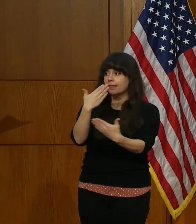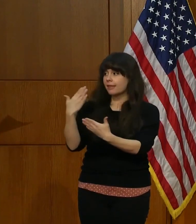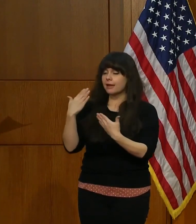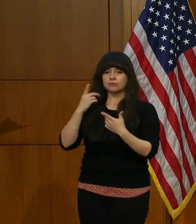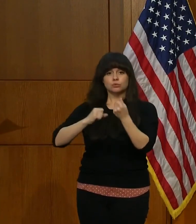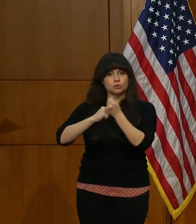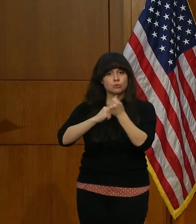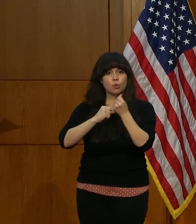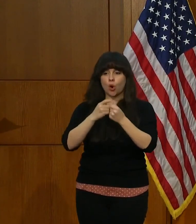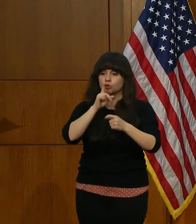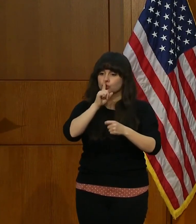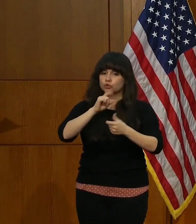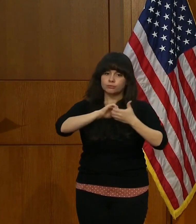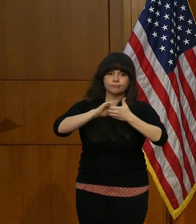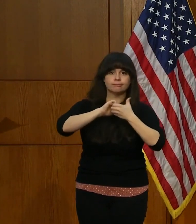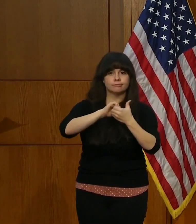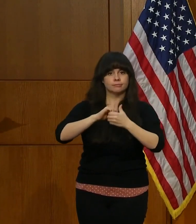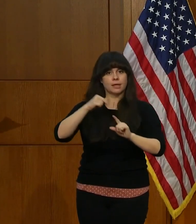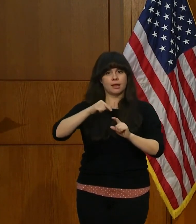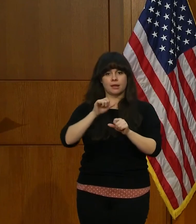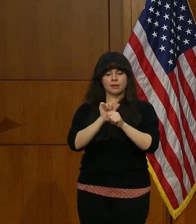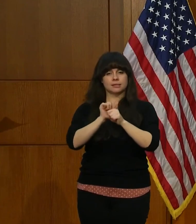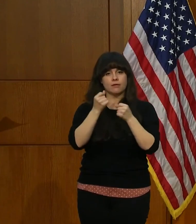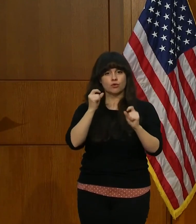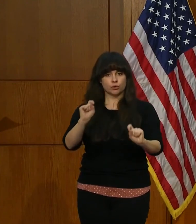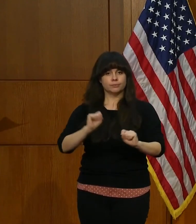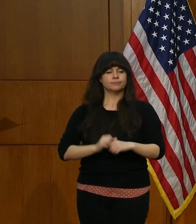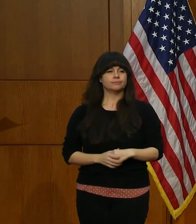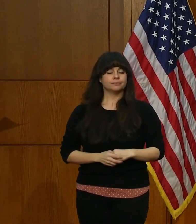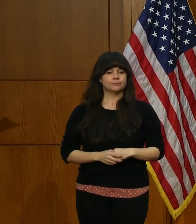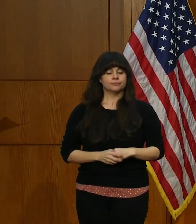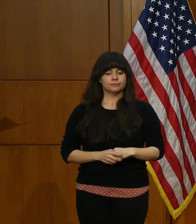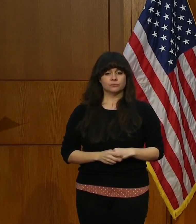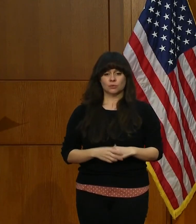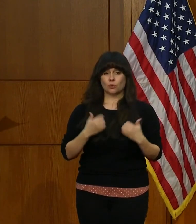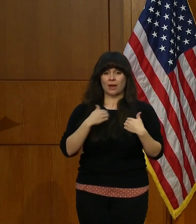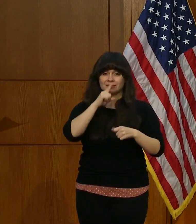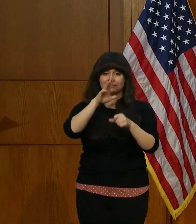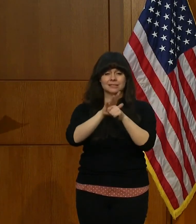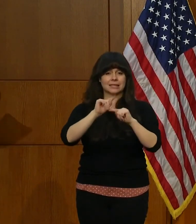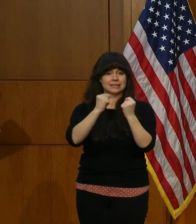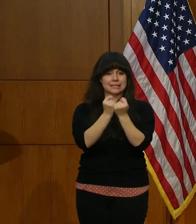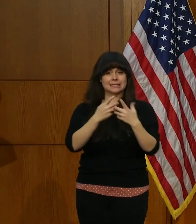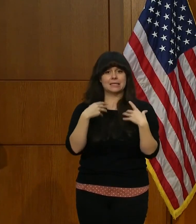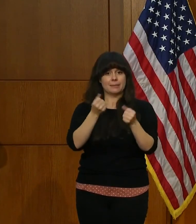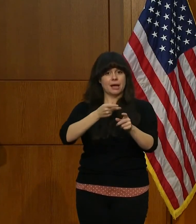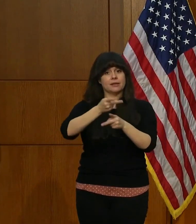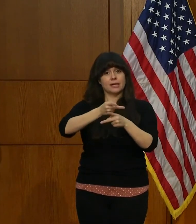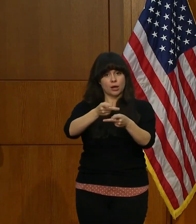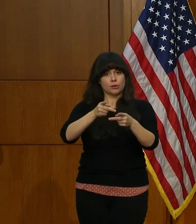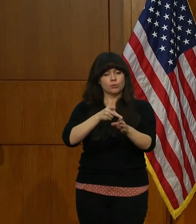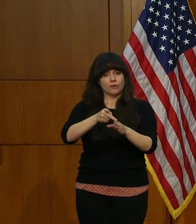I WANT TO THANK YOU AND THANK YOU, GOVERNOR FOR SUPPORTING US AND YOUR TRUE PARTNERSHIP IN